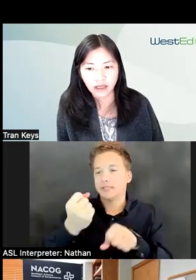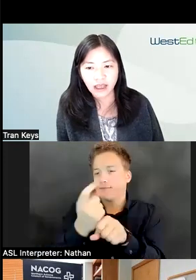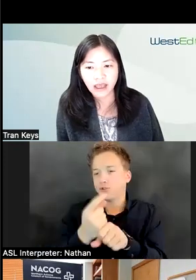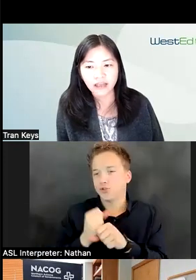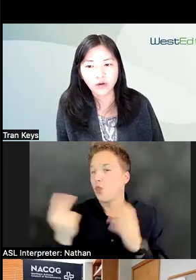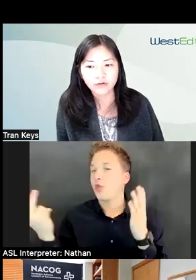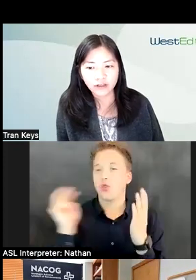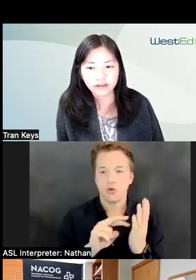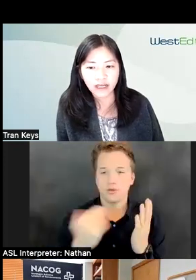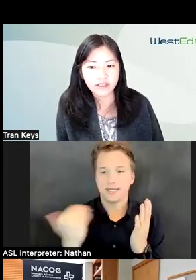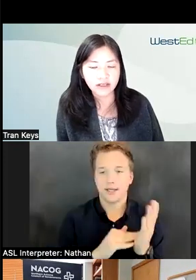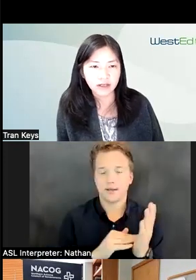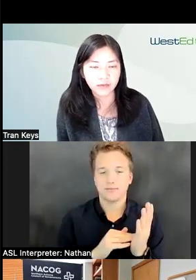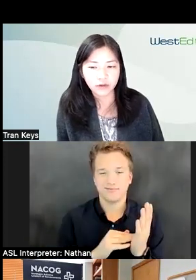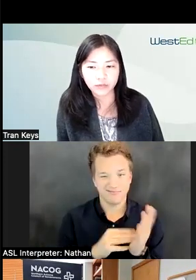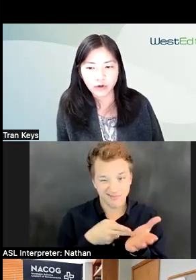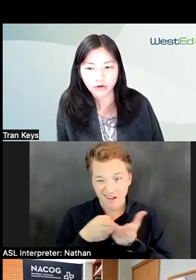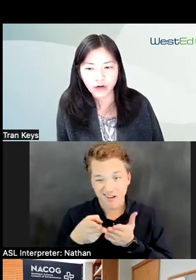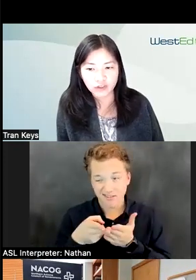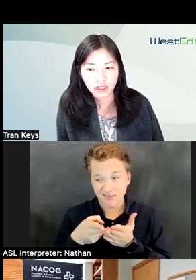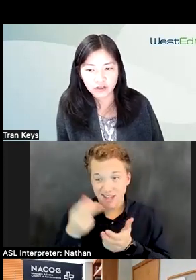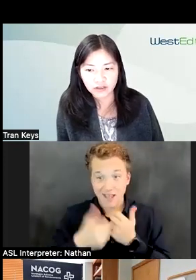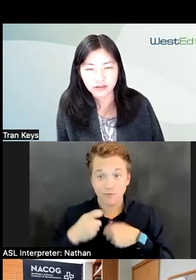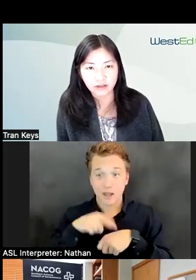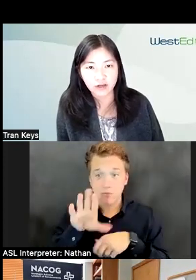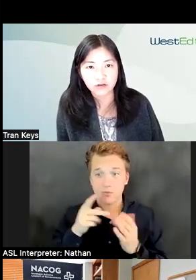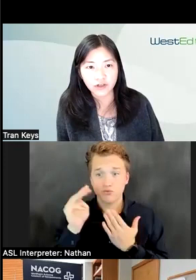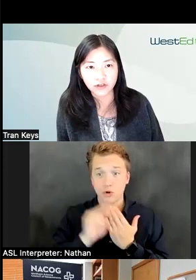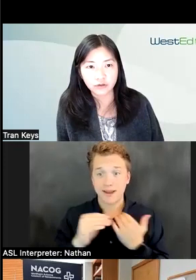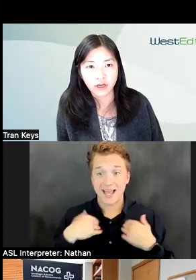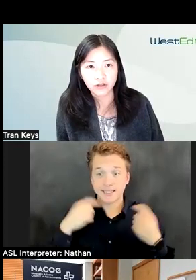Quite frankly, every time that your program changes, like an intervention-you're running